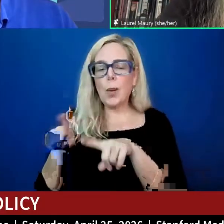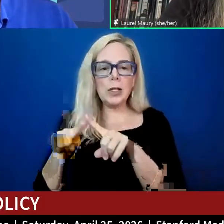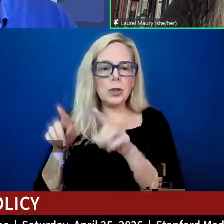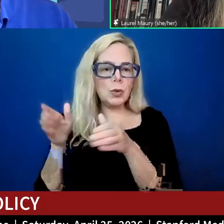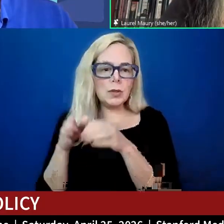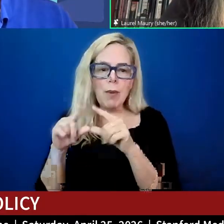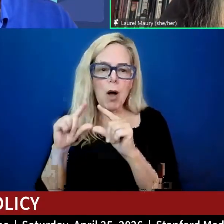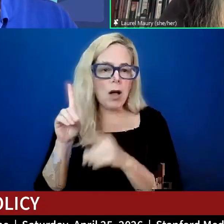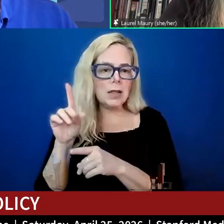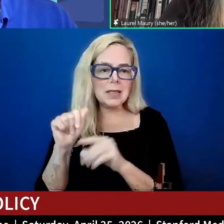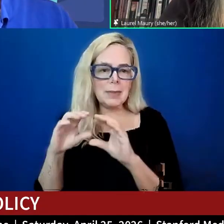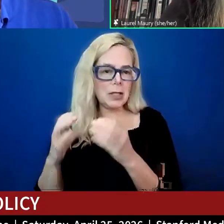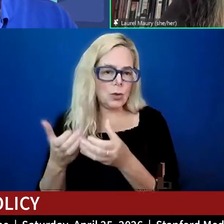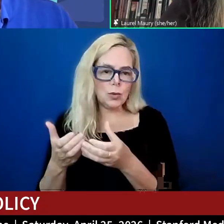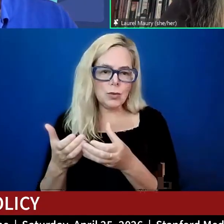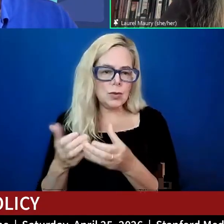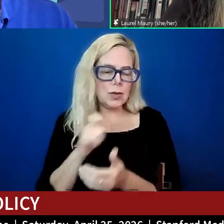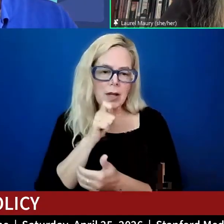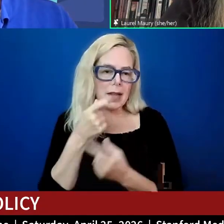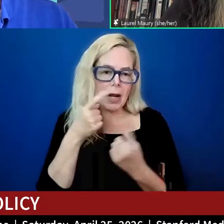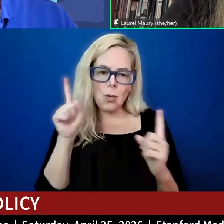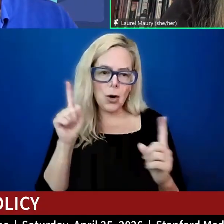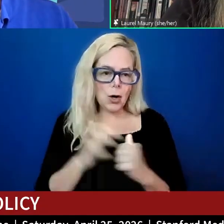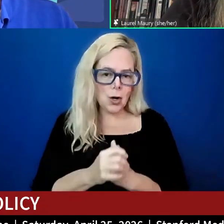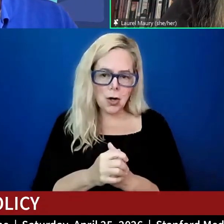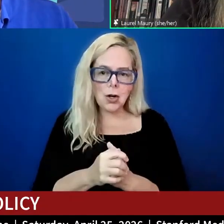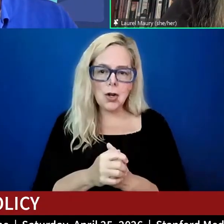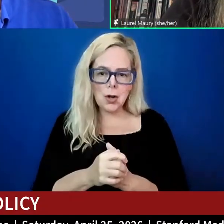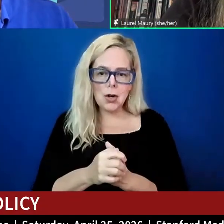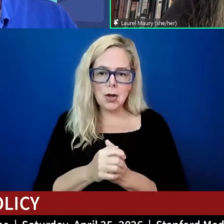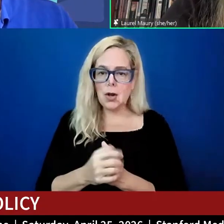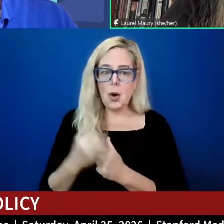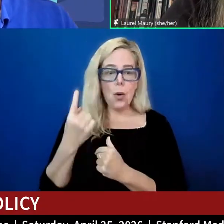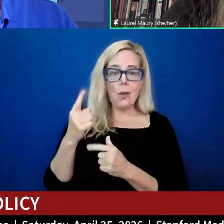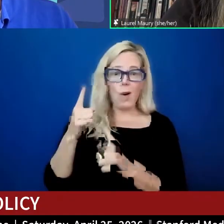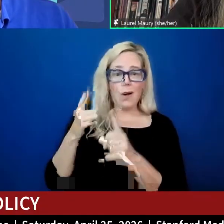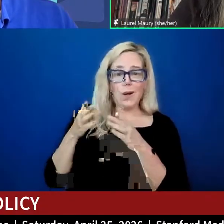don't work. They are and suddenly someone who was actually Biden's disabilities are for a year clued